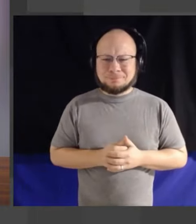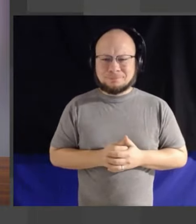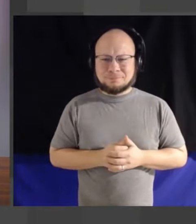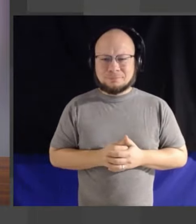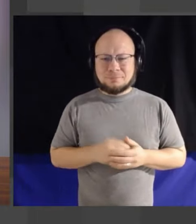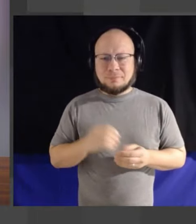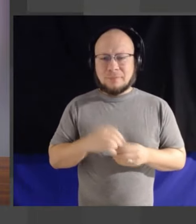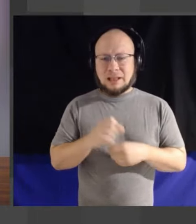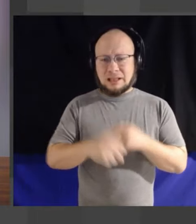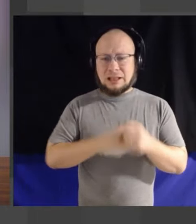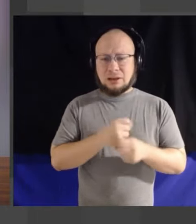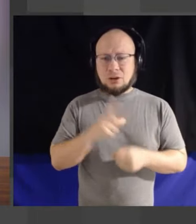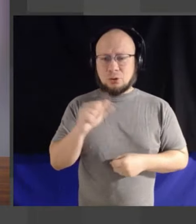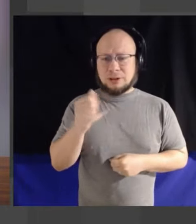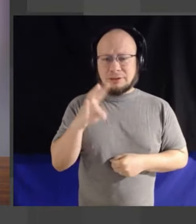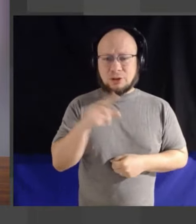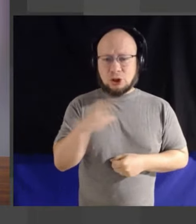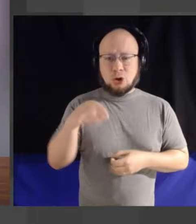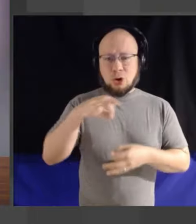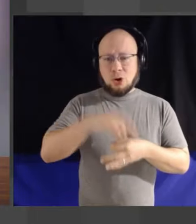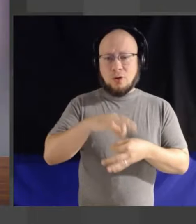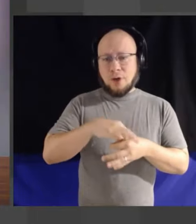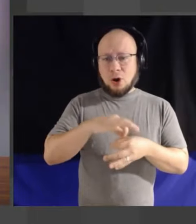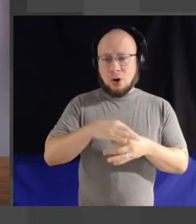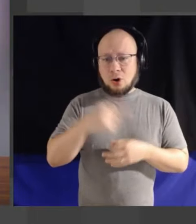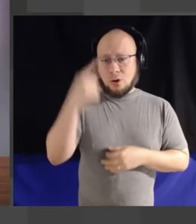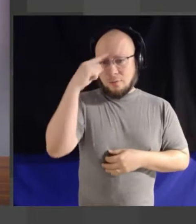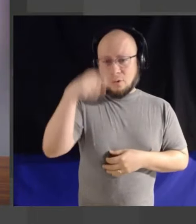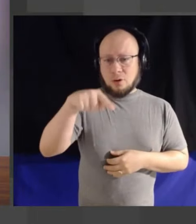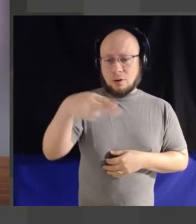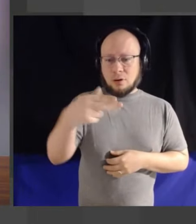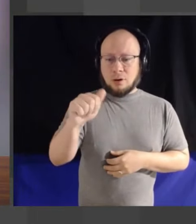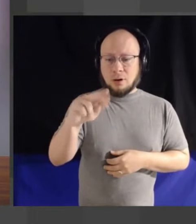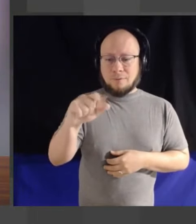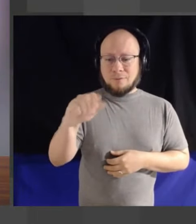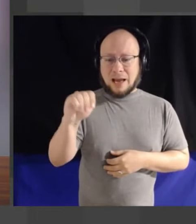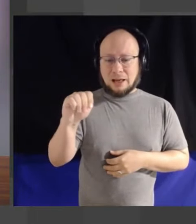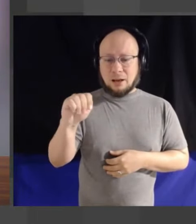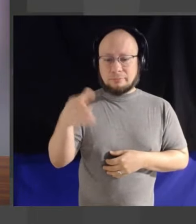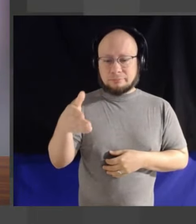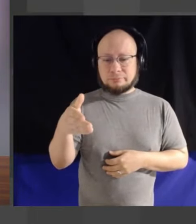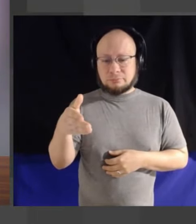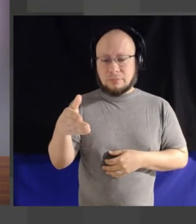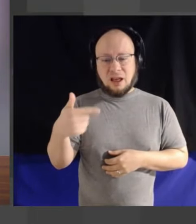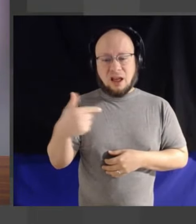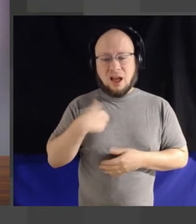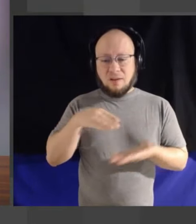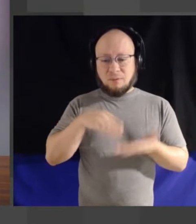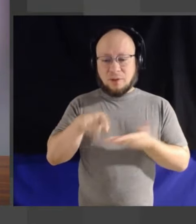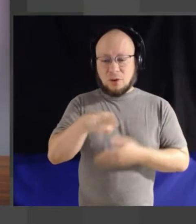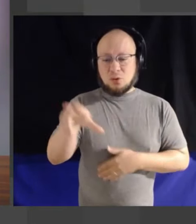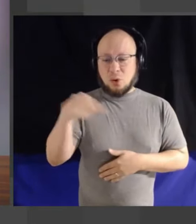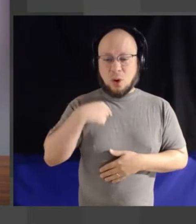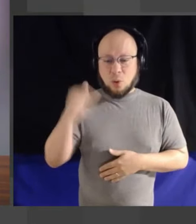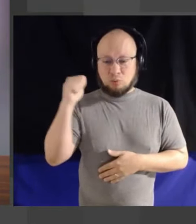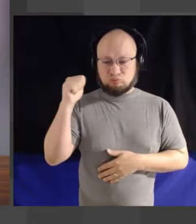IT'S GOOD STUFF. IN 2017 YOU VOTED FOR THE TERROR